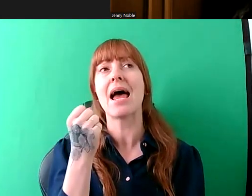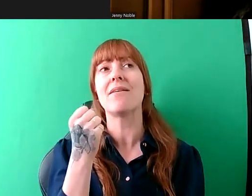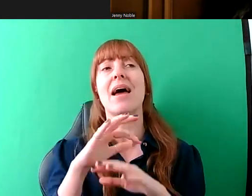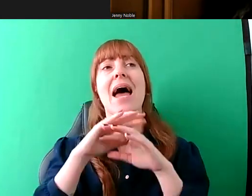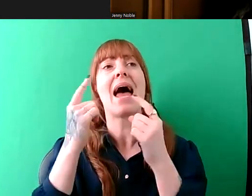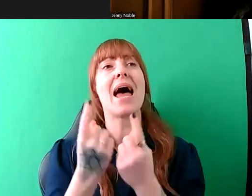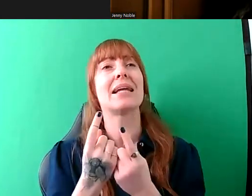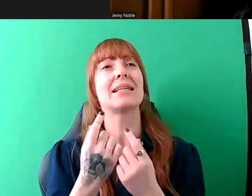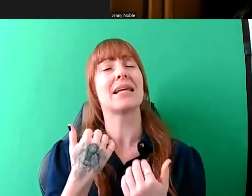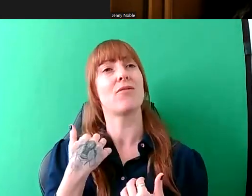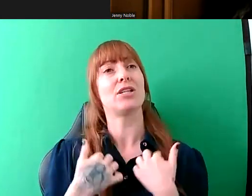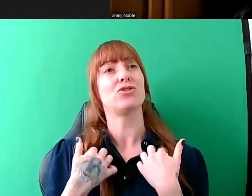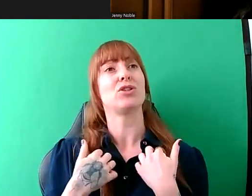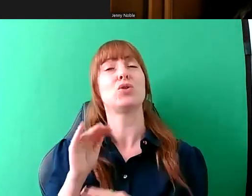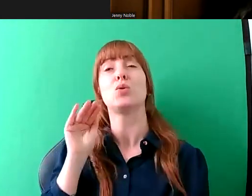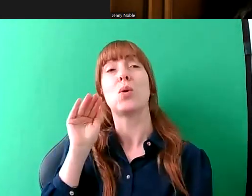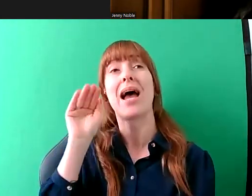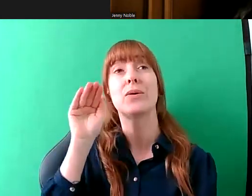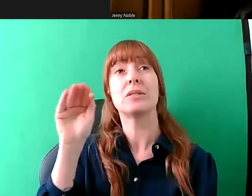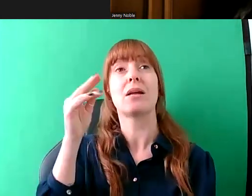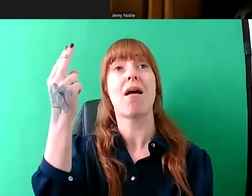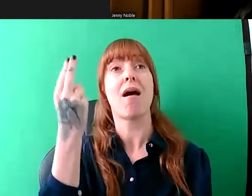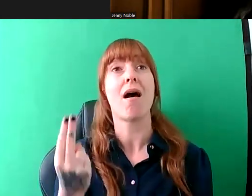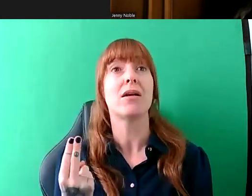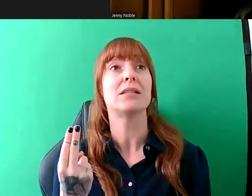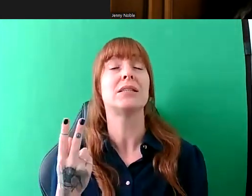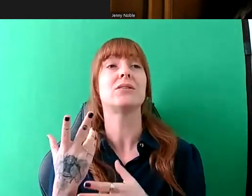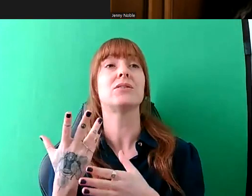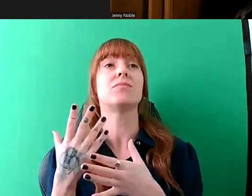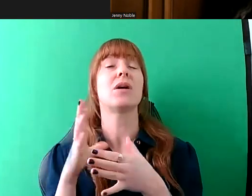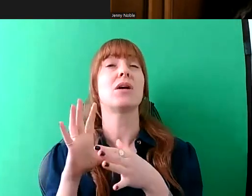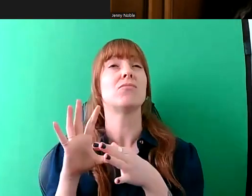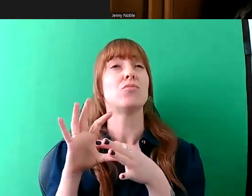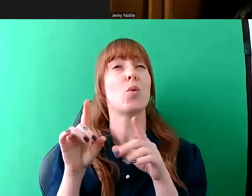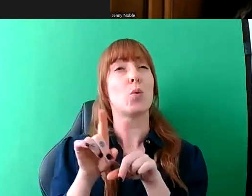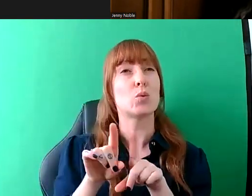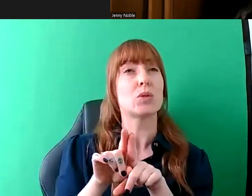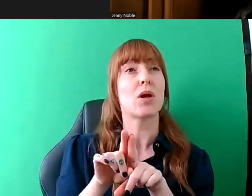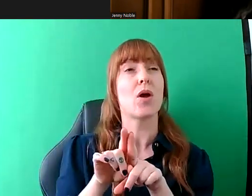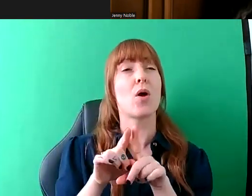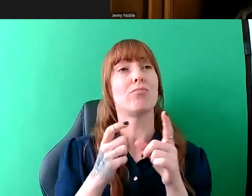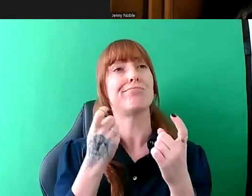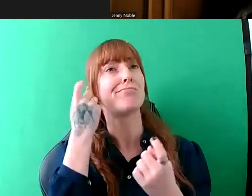artists and arts... and kind of related to that, I was wondering about the sort of placard art,